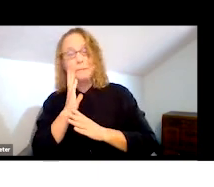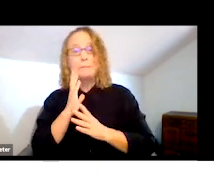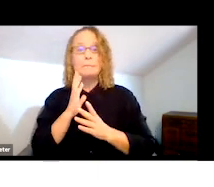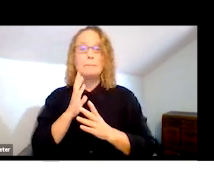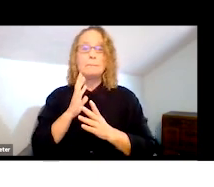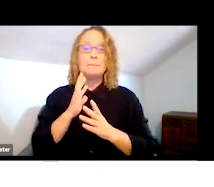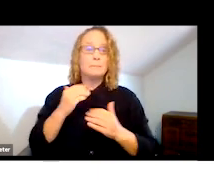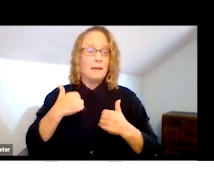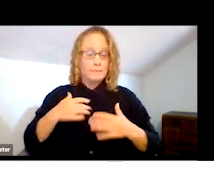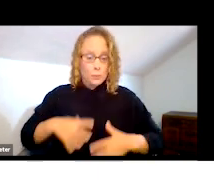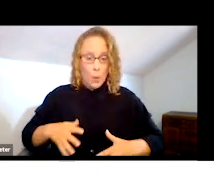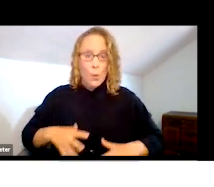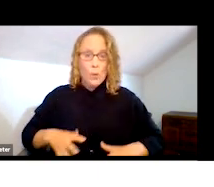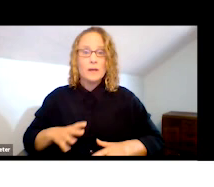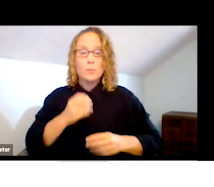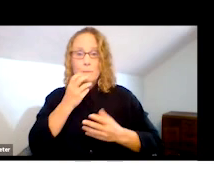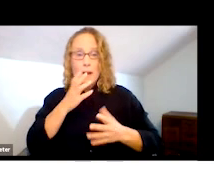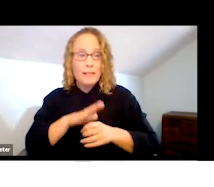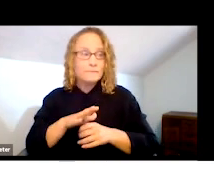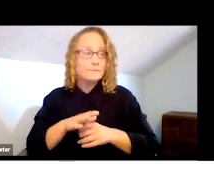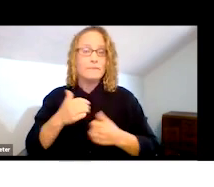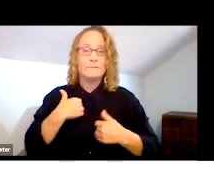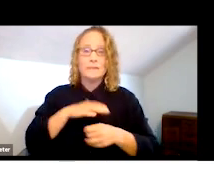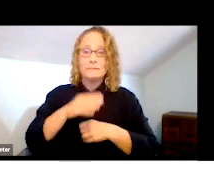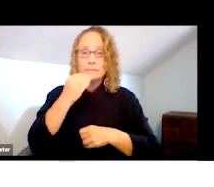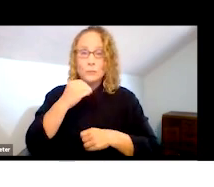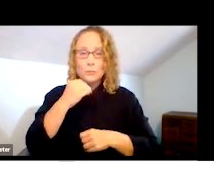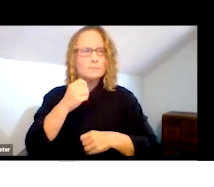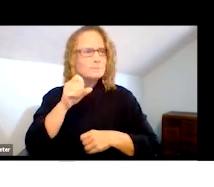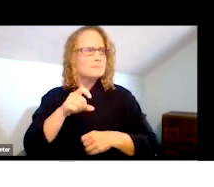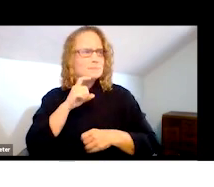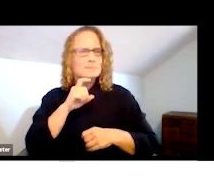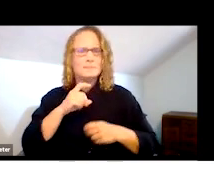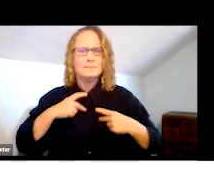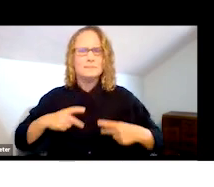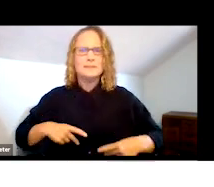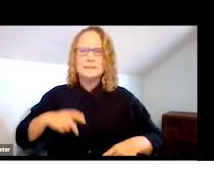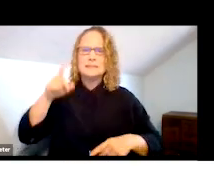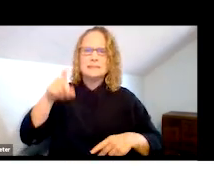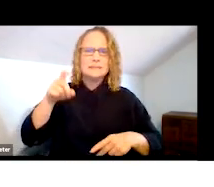primarily focused on their physical safety, their safety needs of personal security,